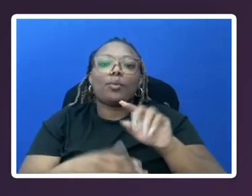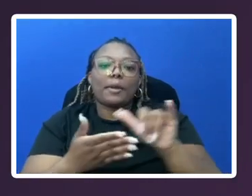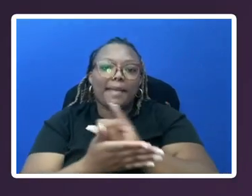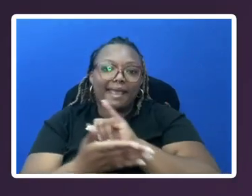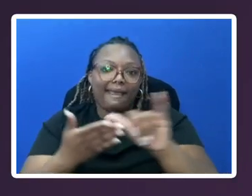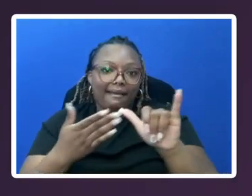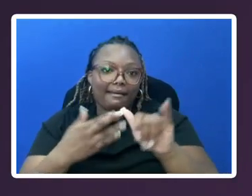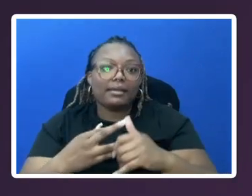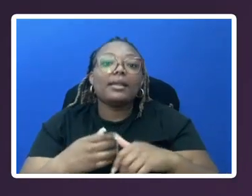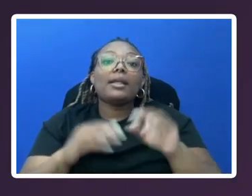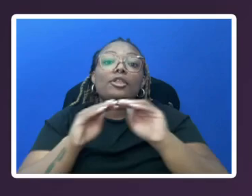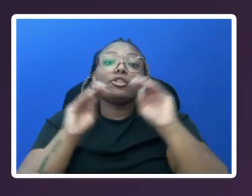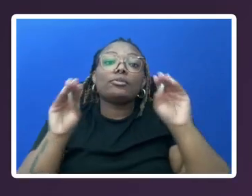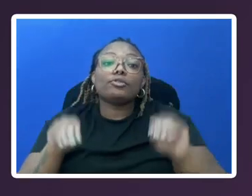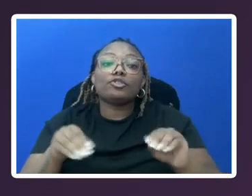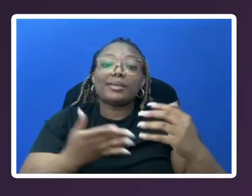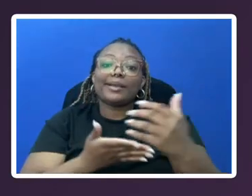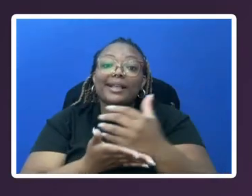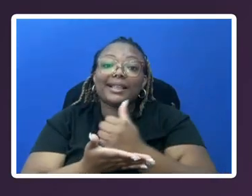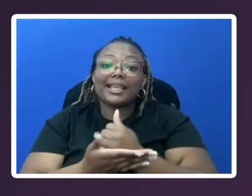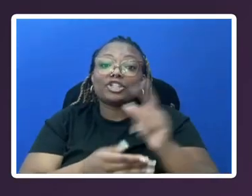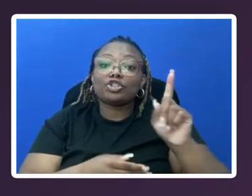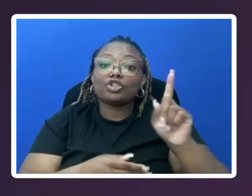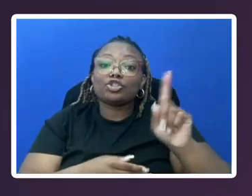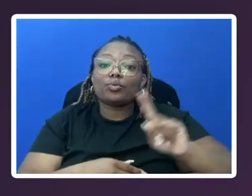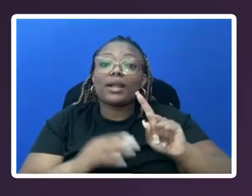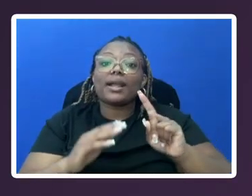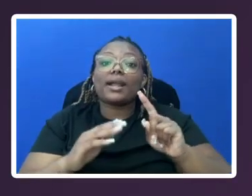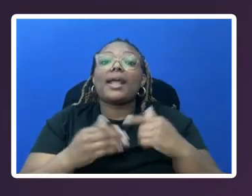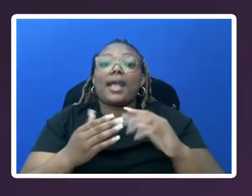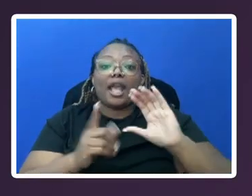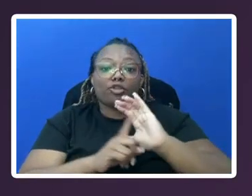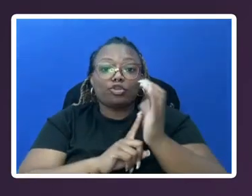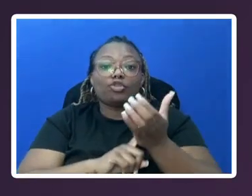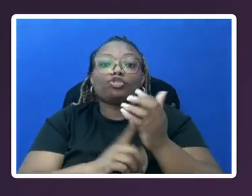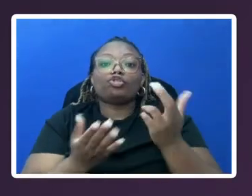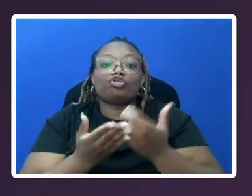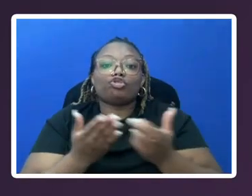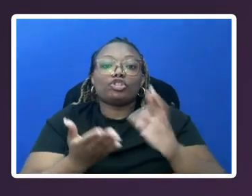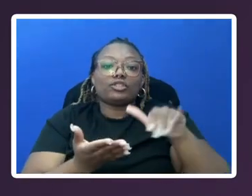collection is housed at the Cultural Resource Center in Suitland, Maryland.